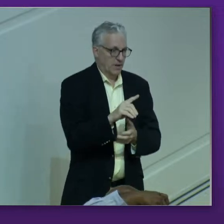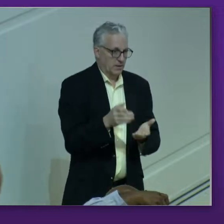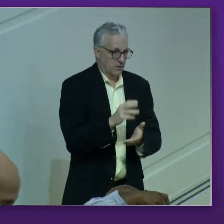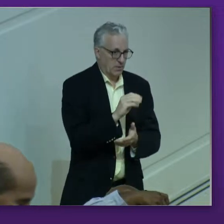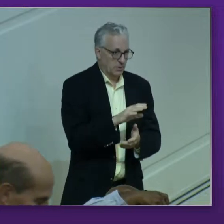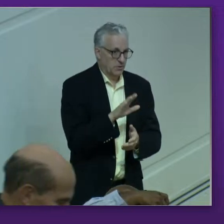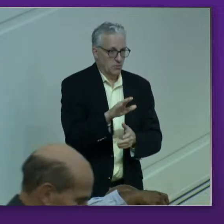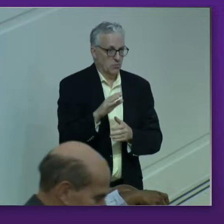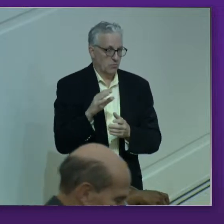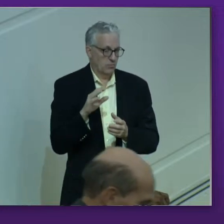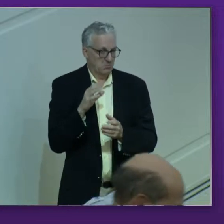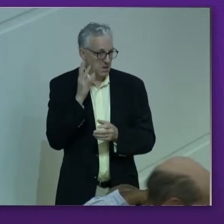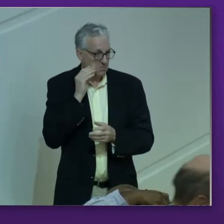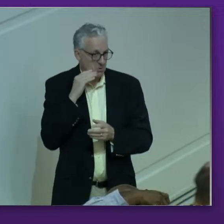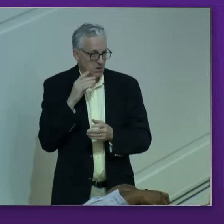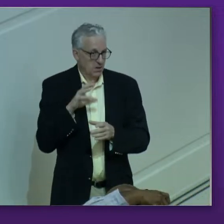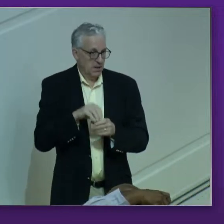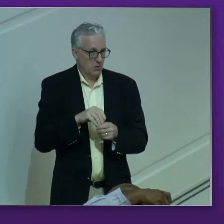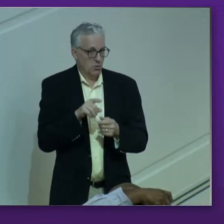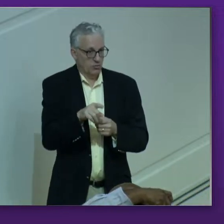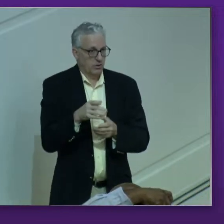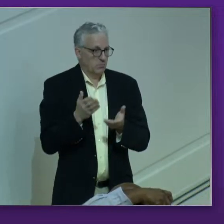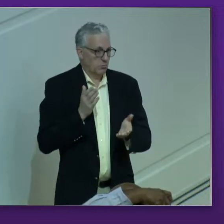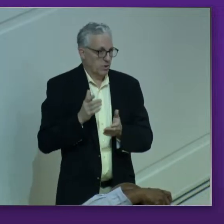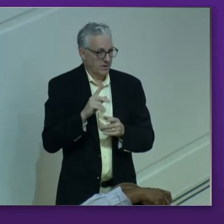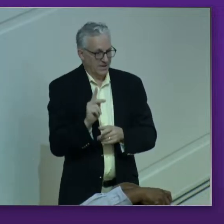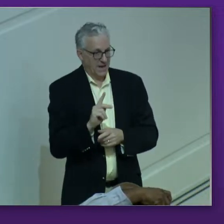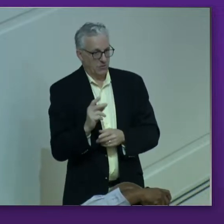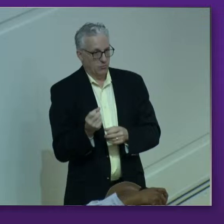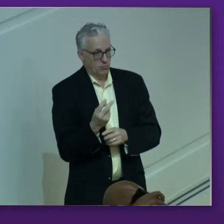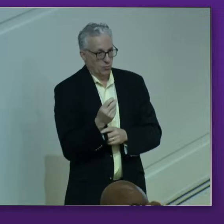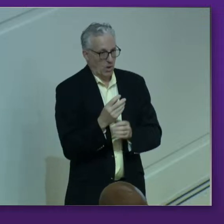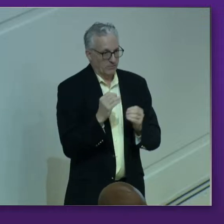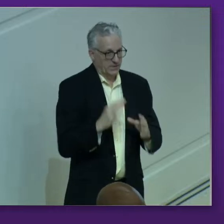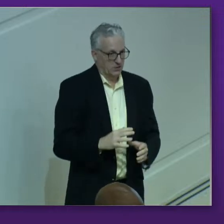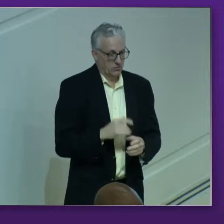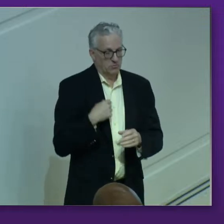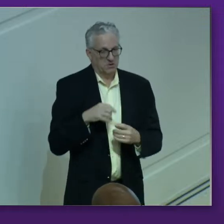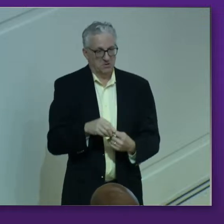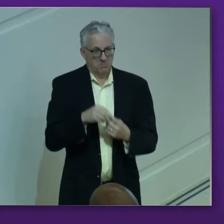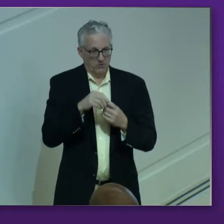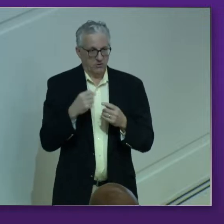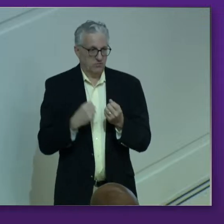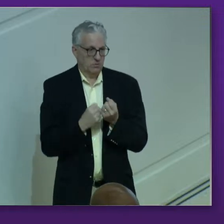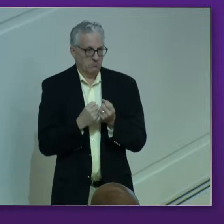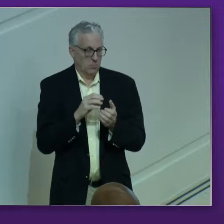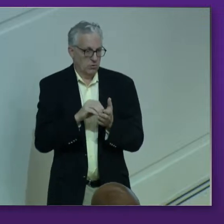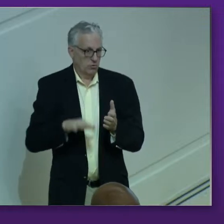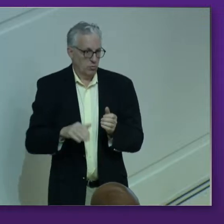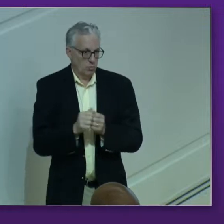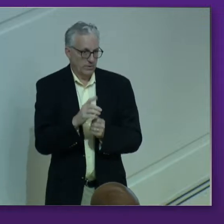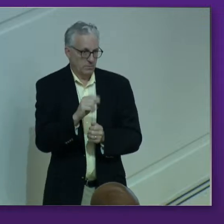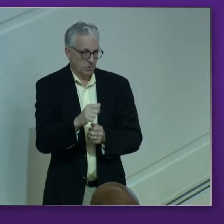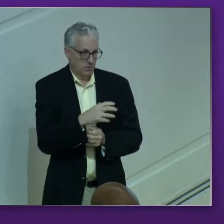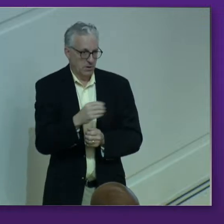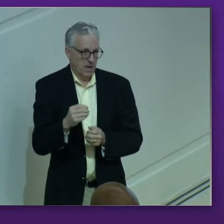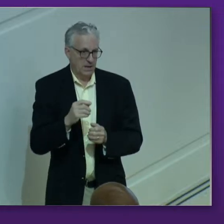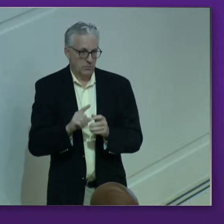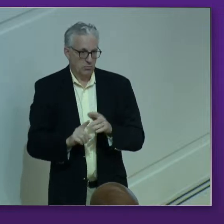AS A SOCIAL RESOURCE PROGRAM THROUGH THE US DEPARTMENT OF EDUCATION. SINCE JOINING MC SHE